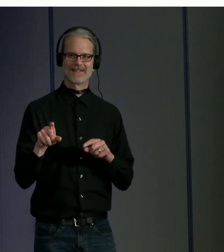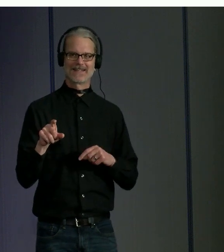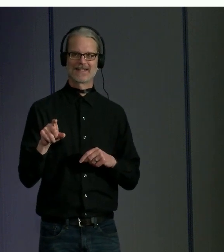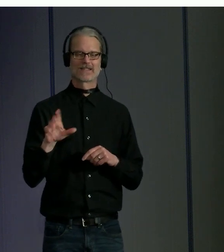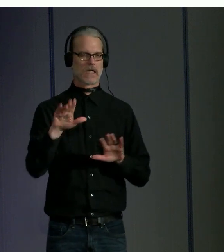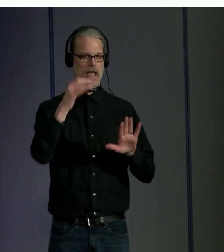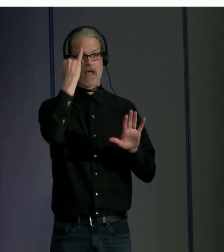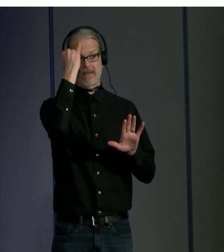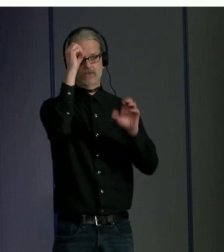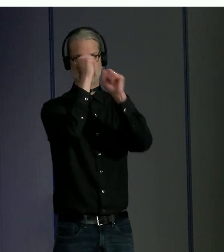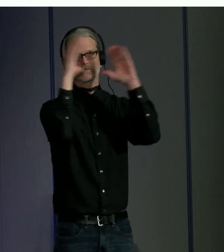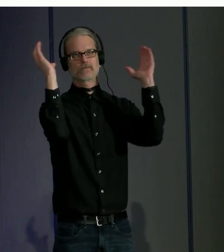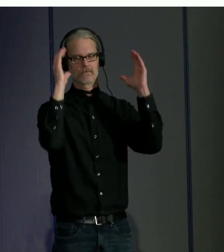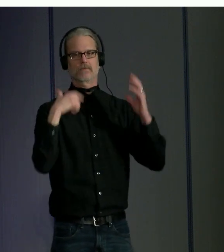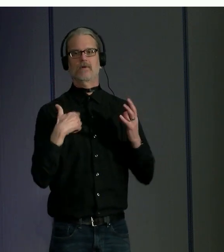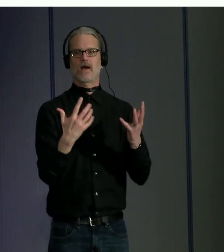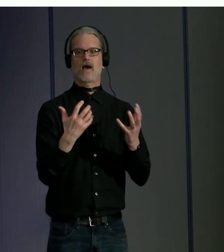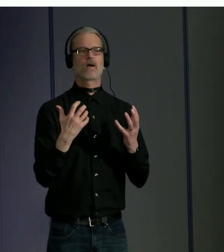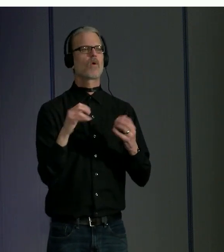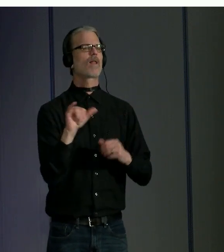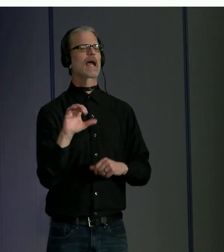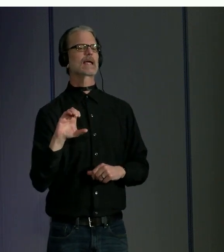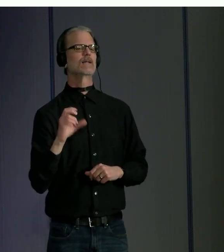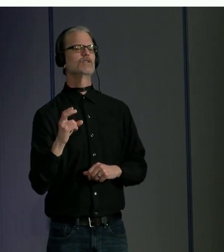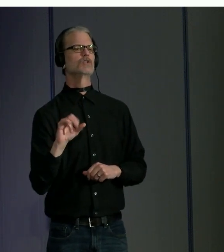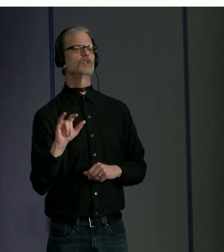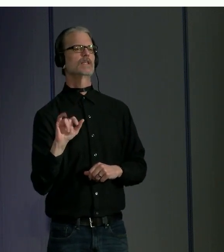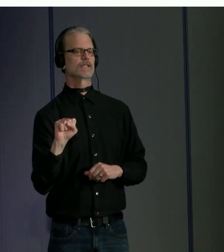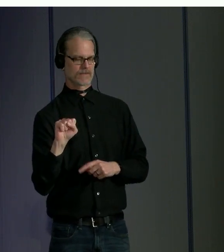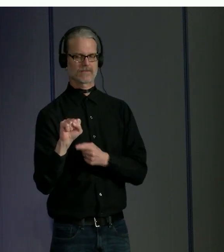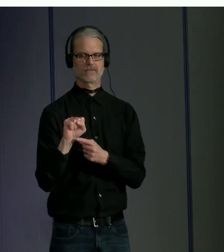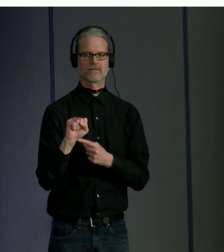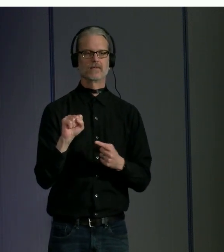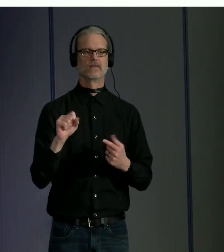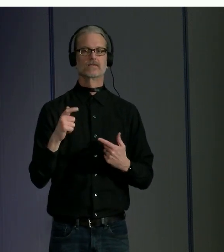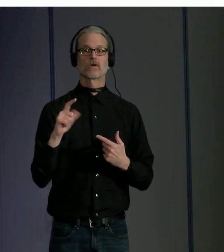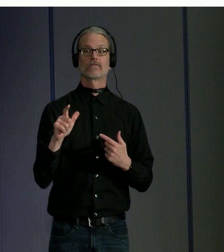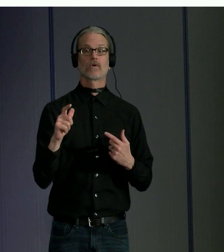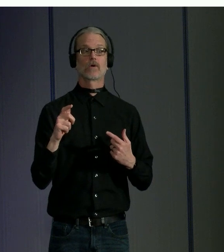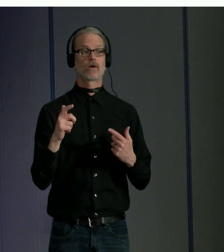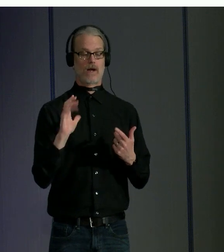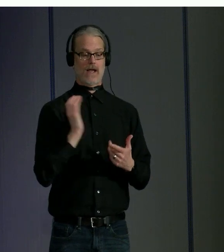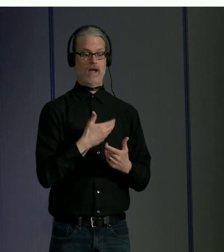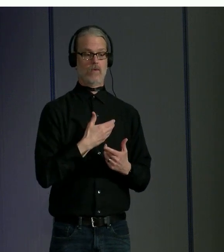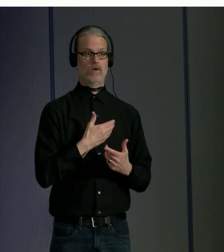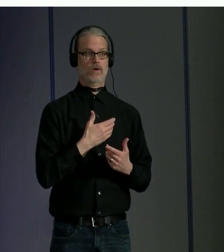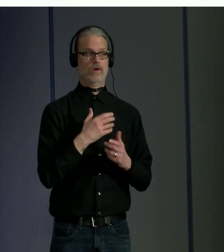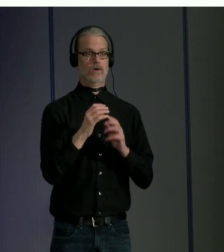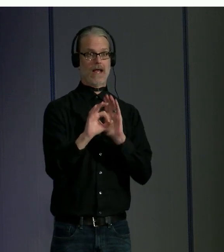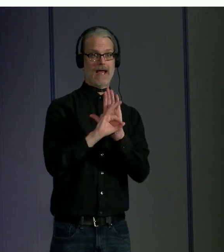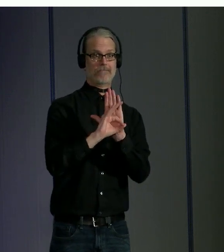Let's imagine I want to make it more like a Chili's. So for example, a large part of our app is web views.